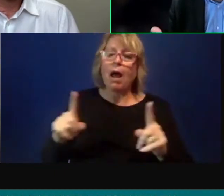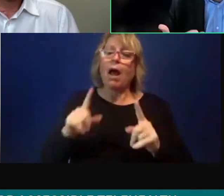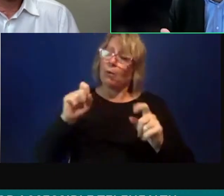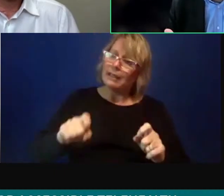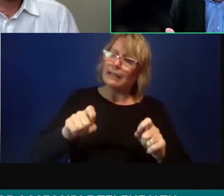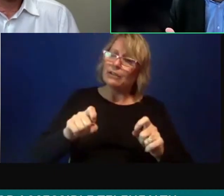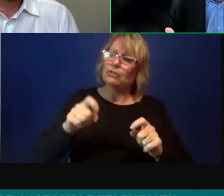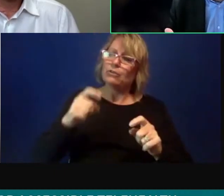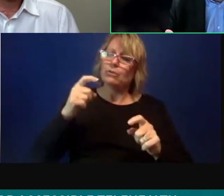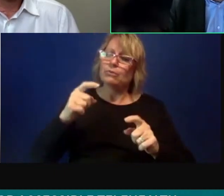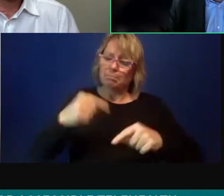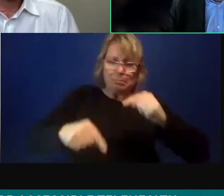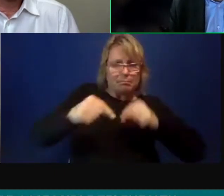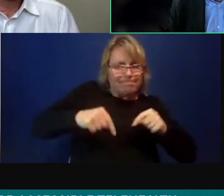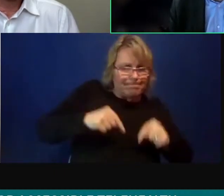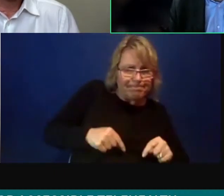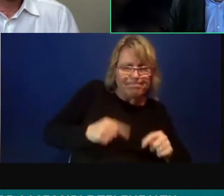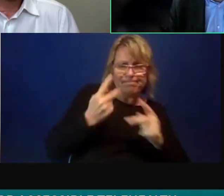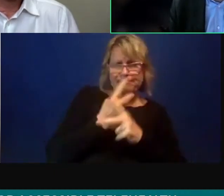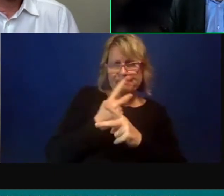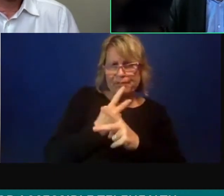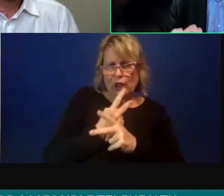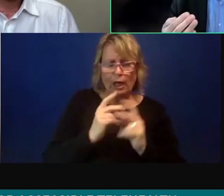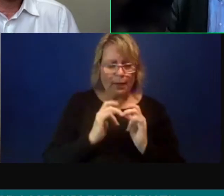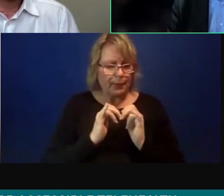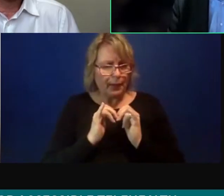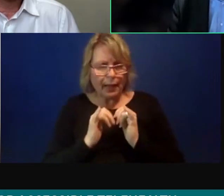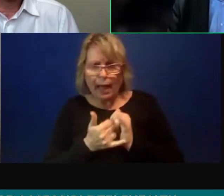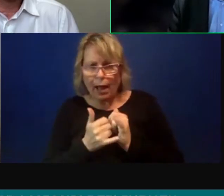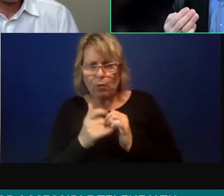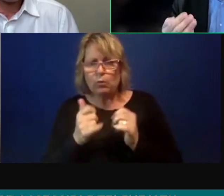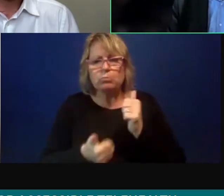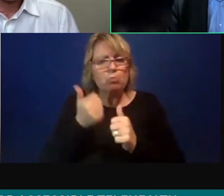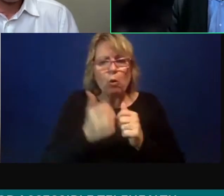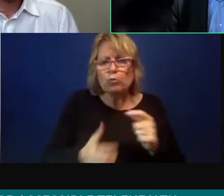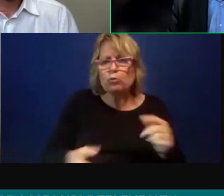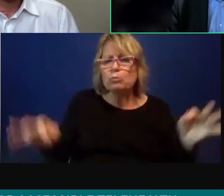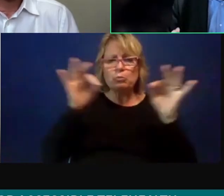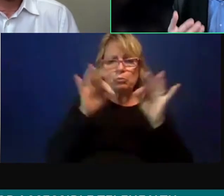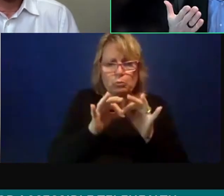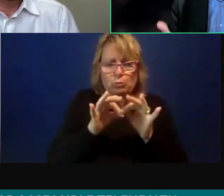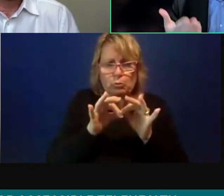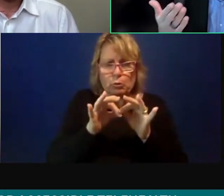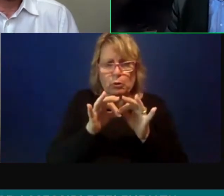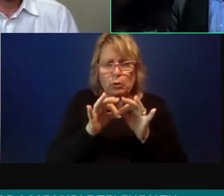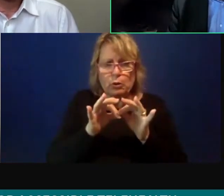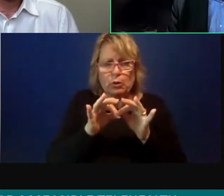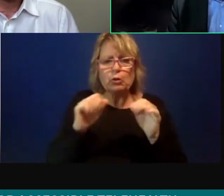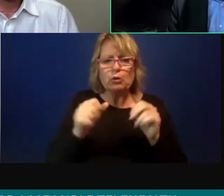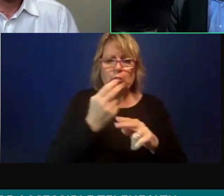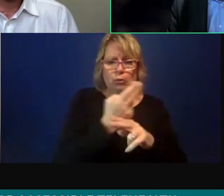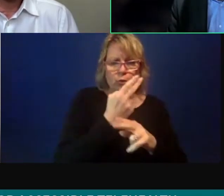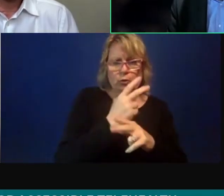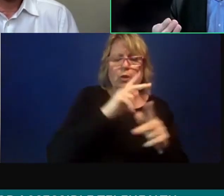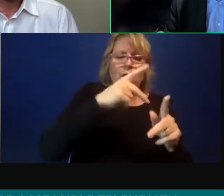back and say, but what trumps that? Where can we get to using those kind of solutions around the